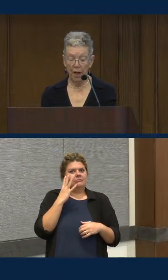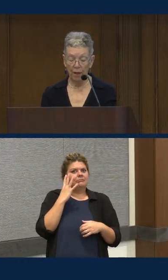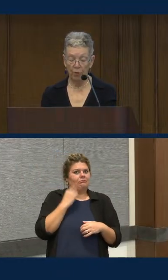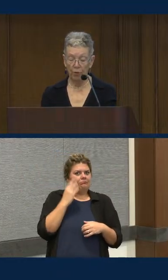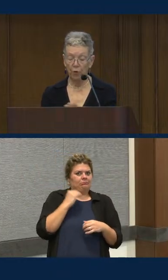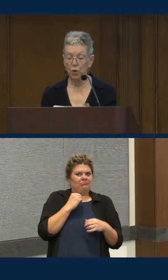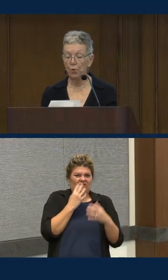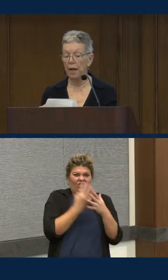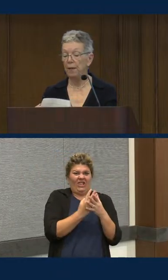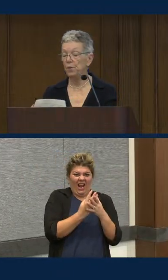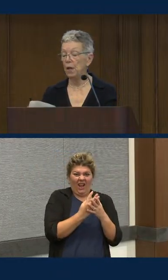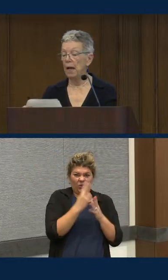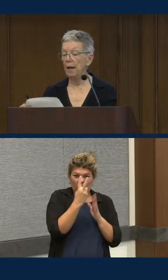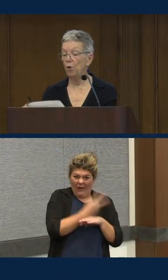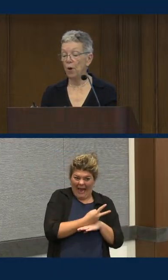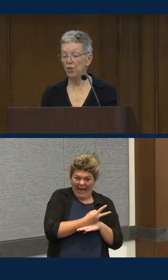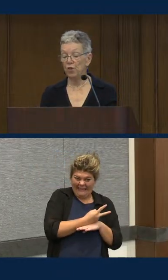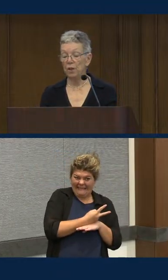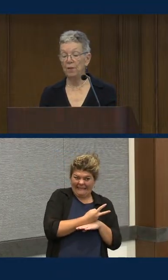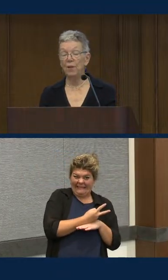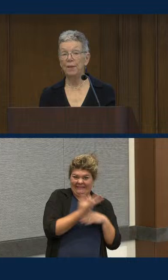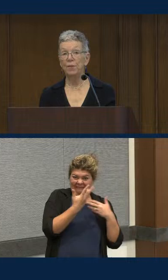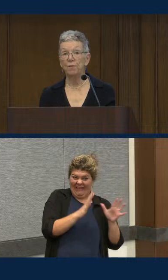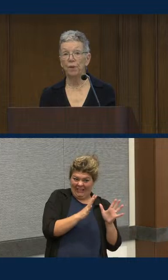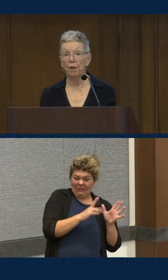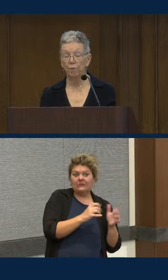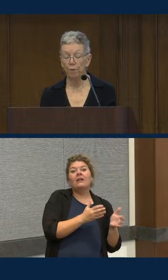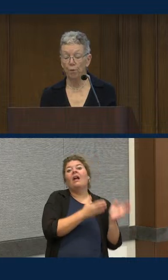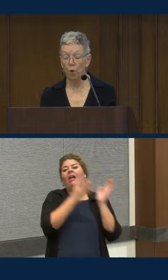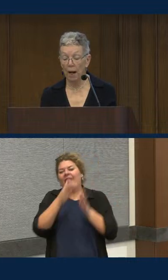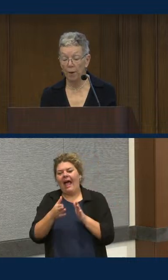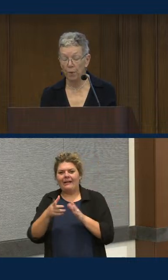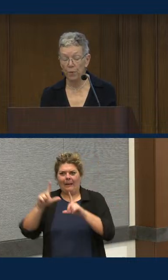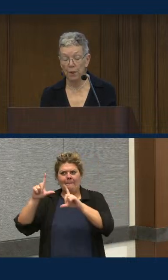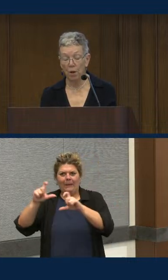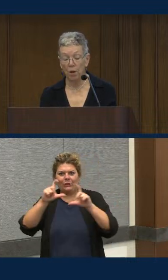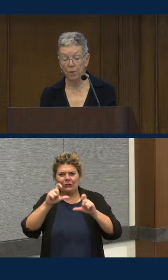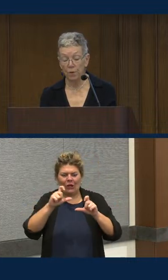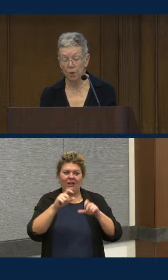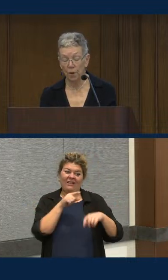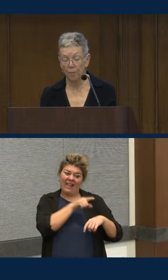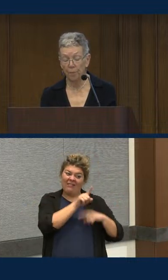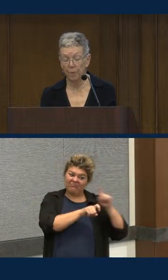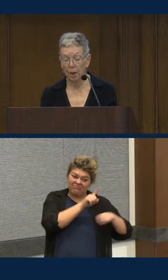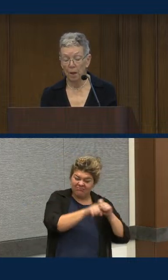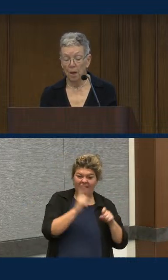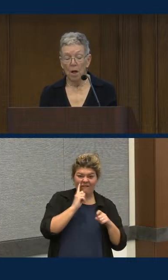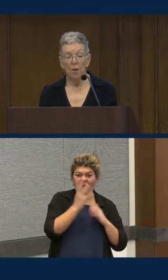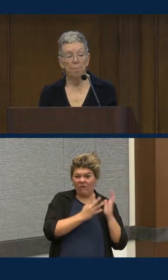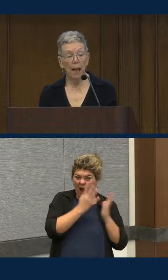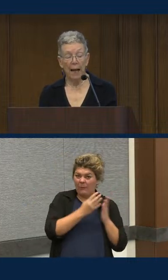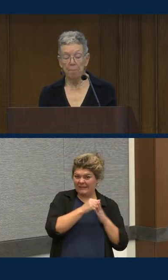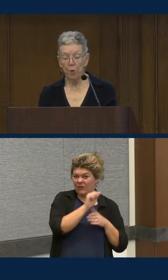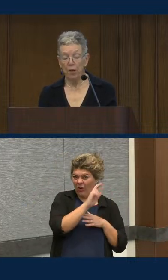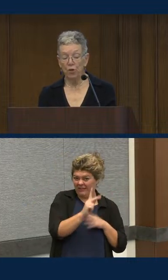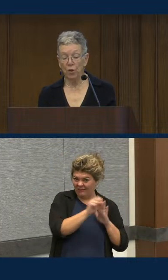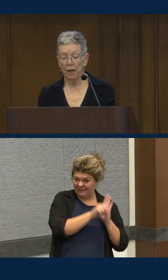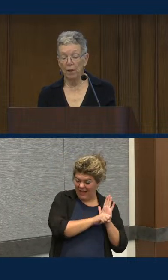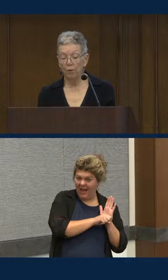intensively for four hours in Arkansas. The Black preacher in the